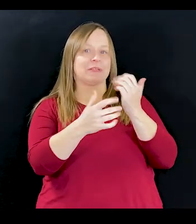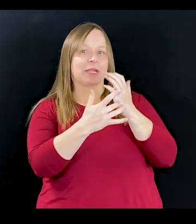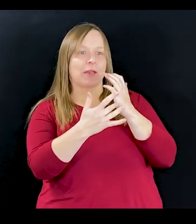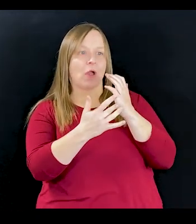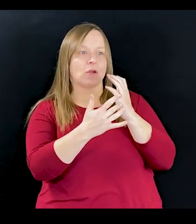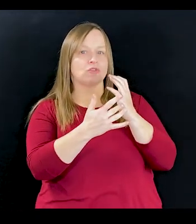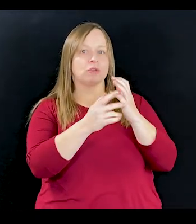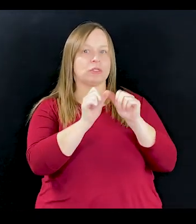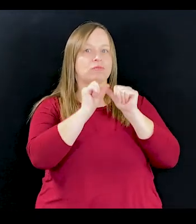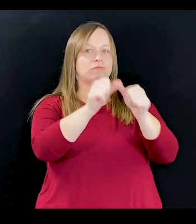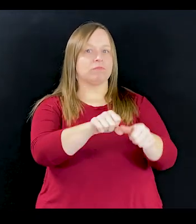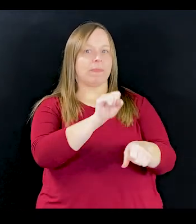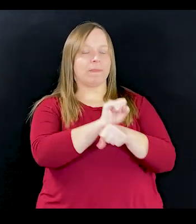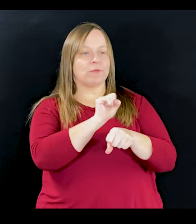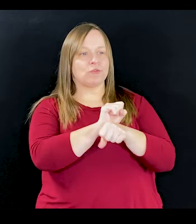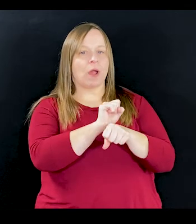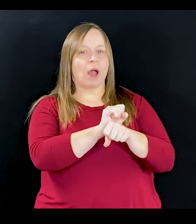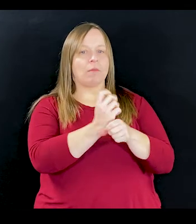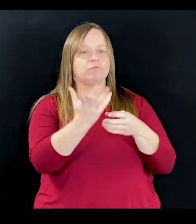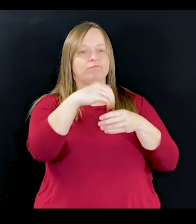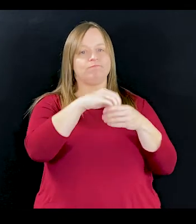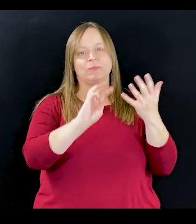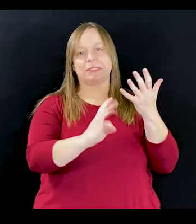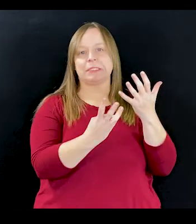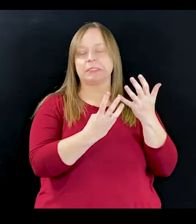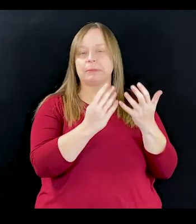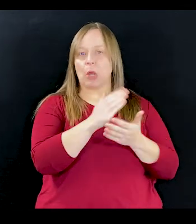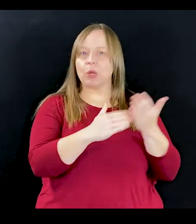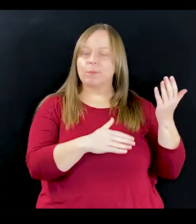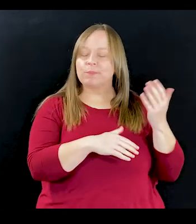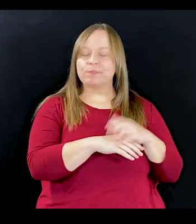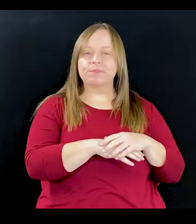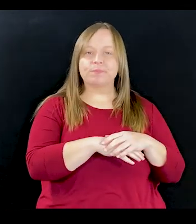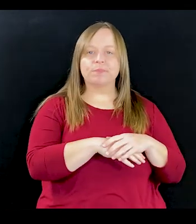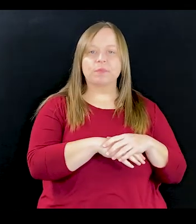technology to be able to keep their job, then that would qualify under this service.